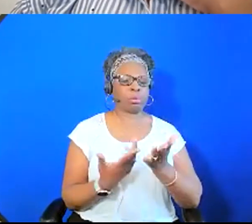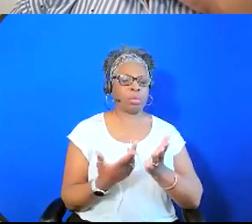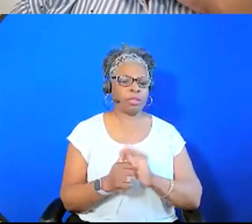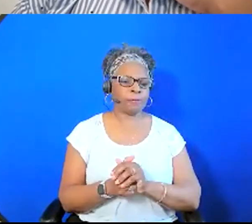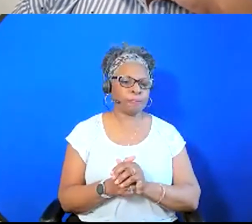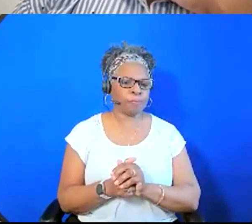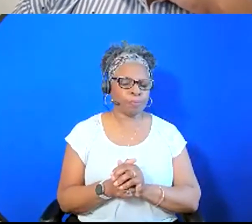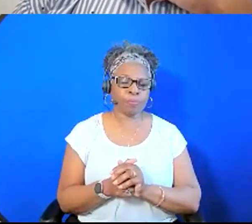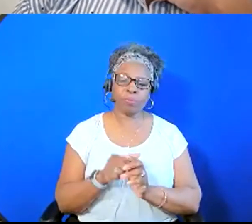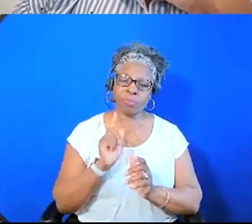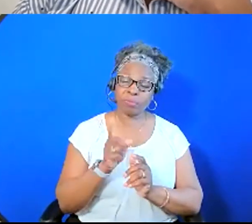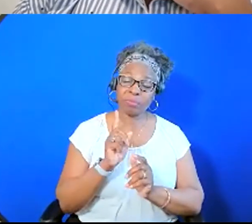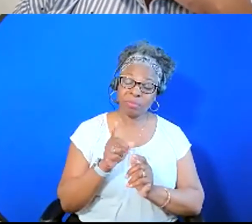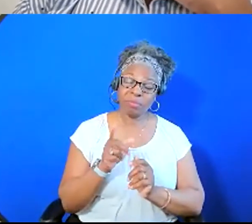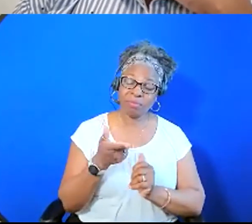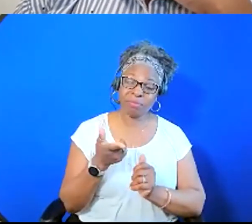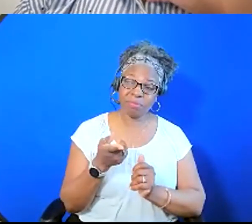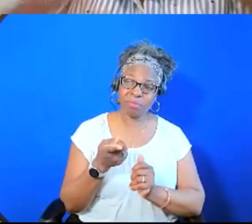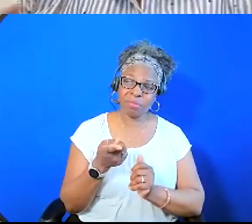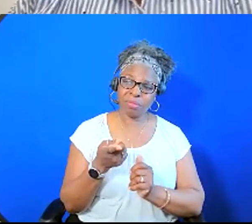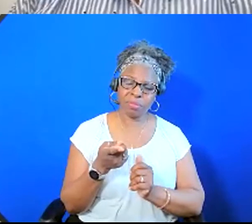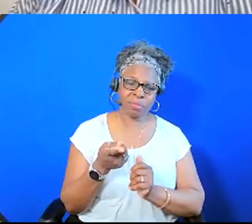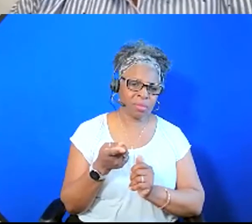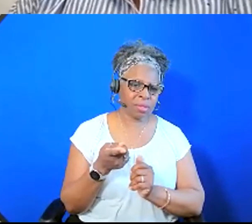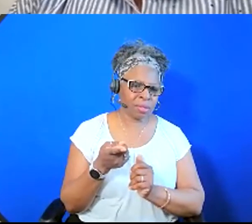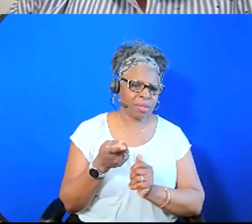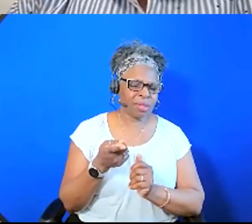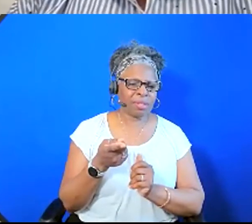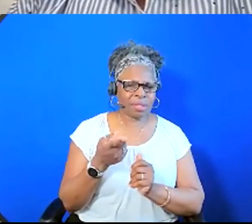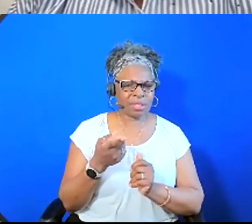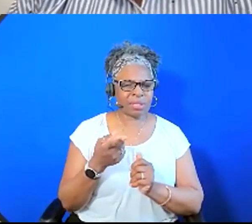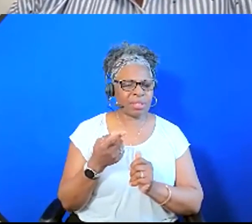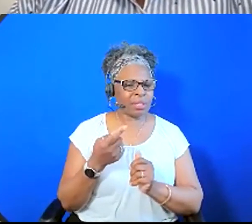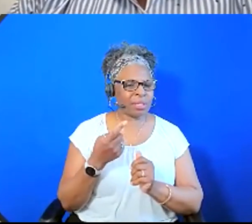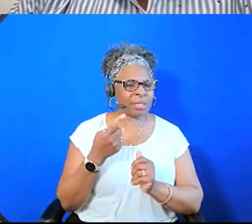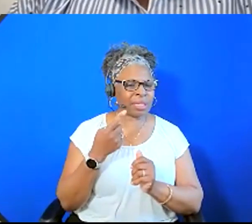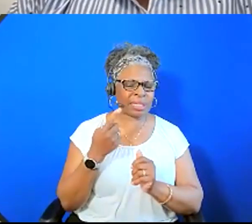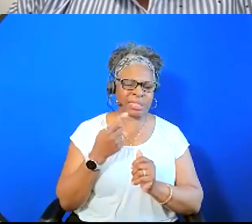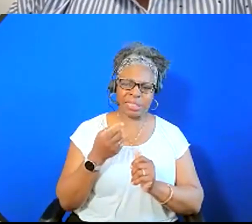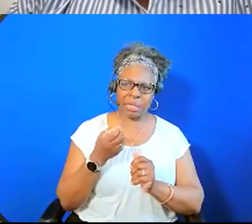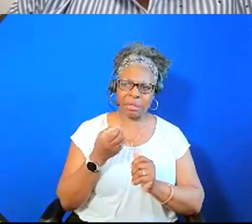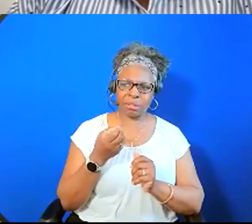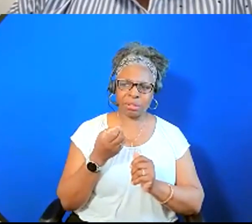it's very often that we forgive sort of forget the after life of a participatory projects.